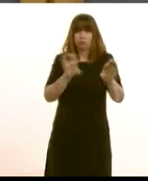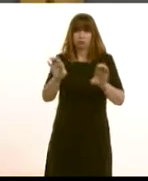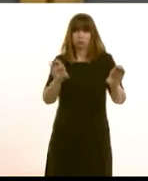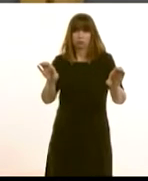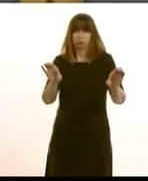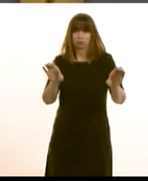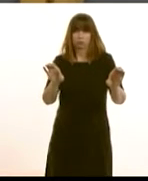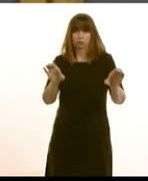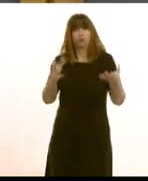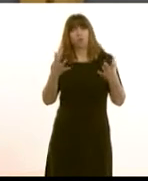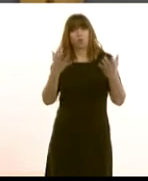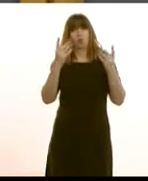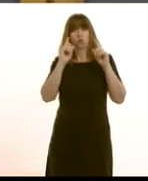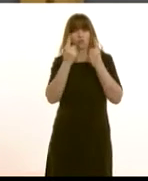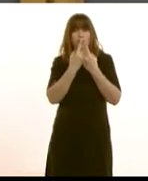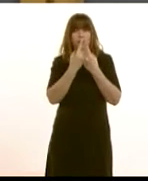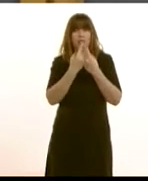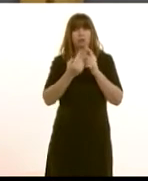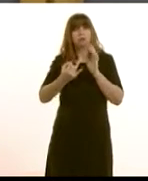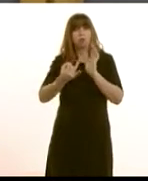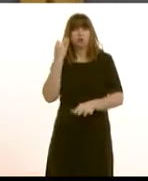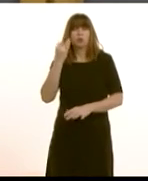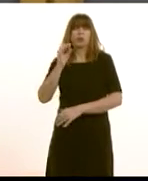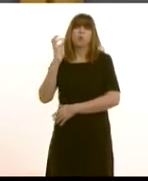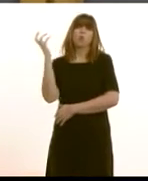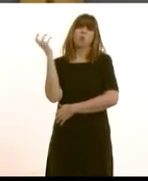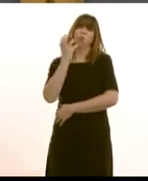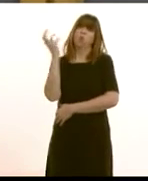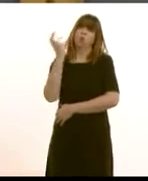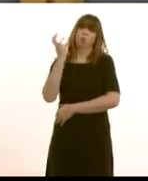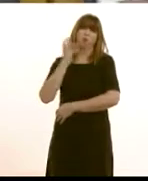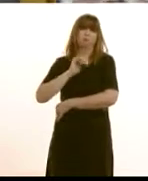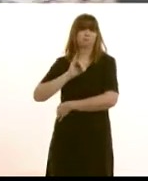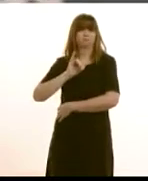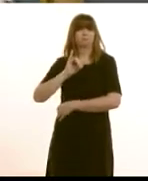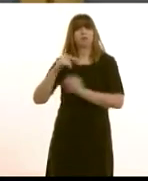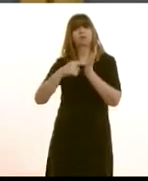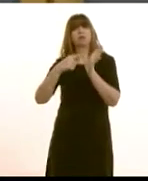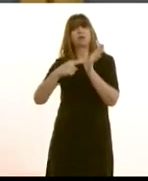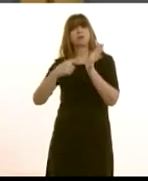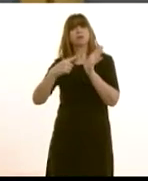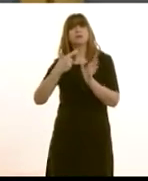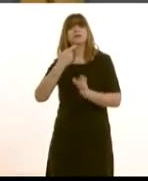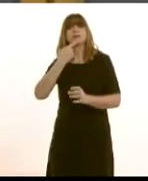week, we had the devastating news about job losses at Tata Steel. Now, there is every